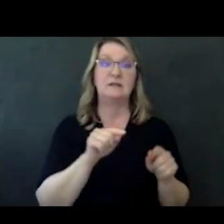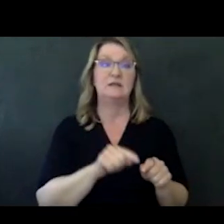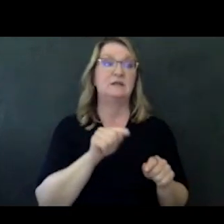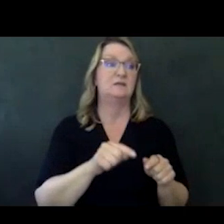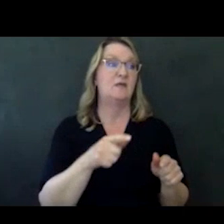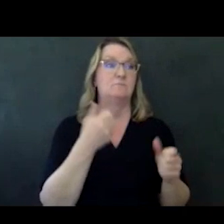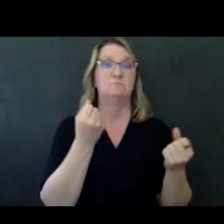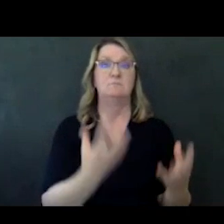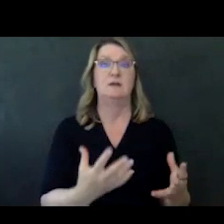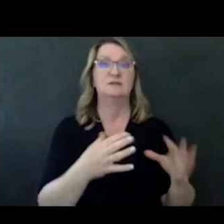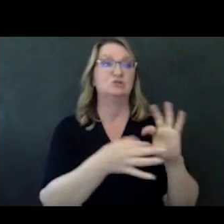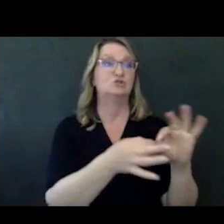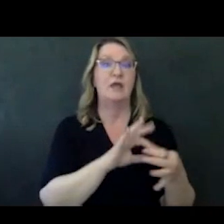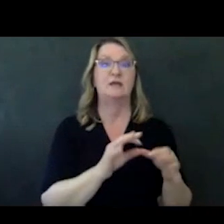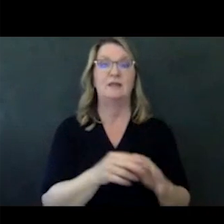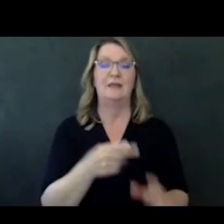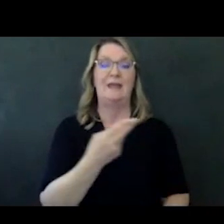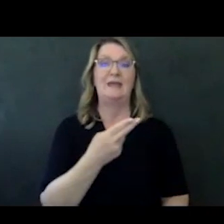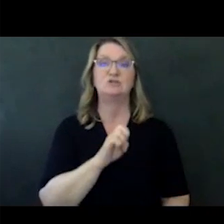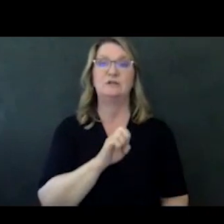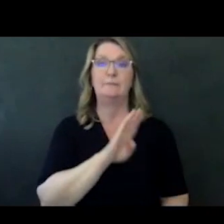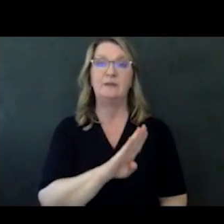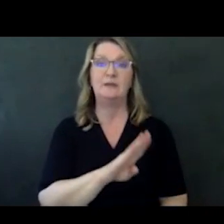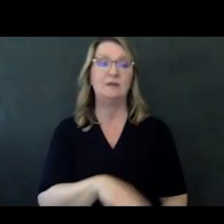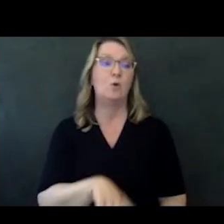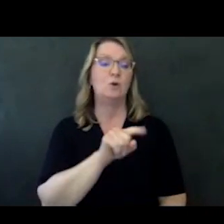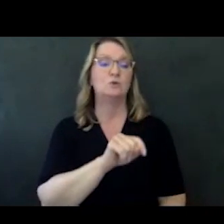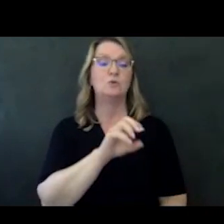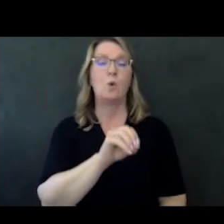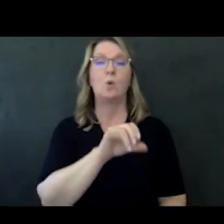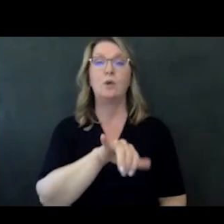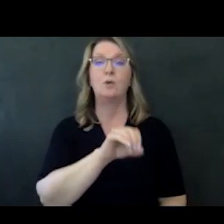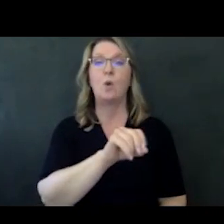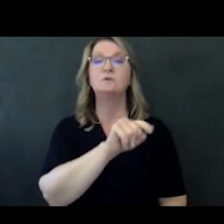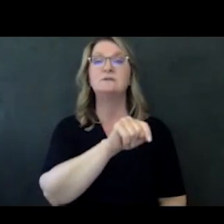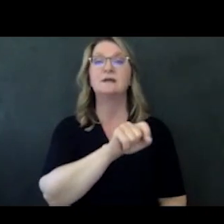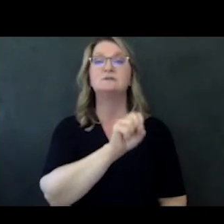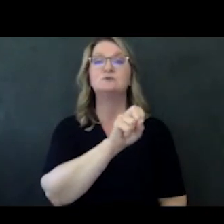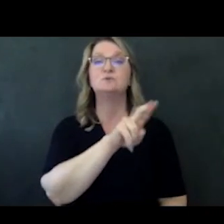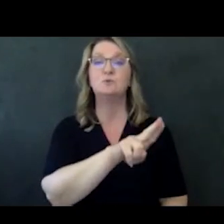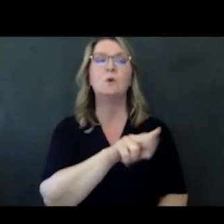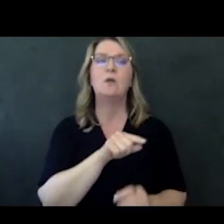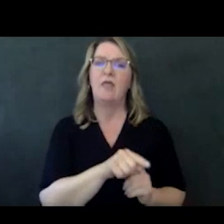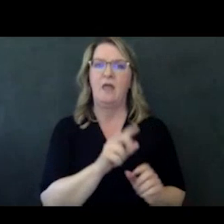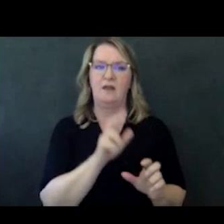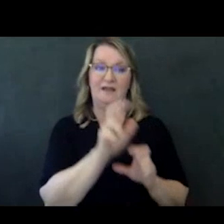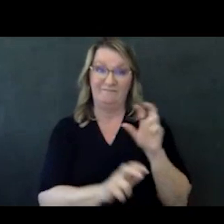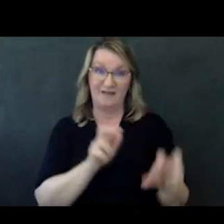such as the grocery store, HEB, and Toyotetsu, the investment we need to make is the same.